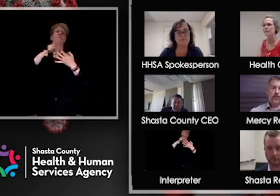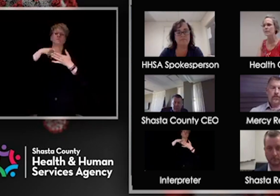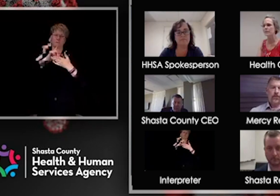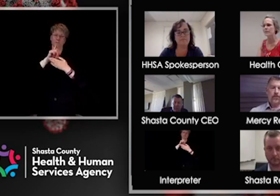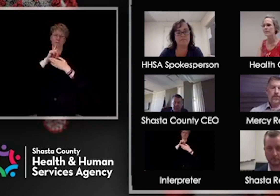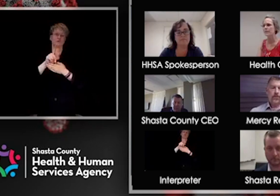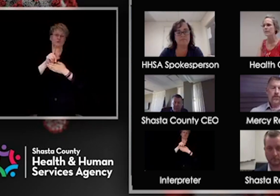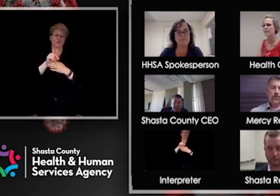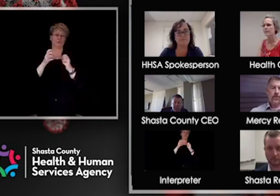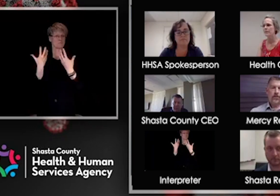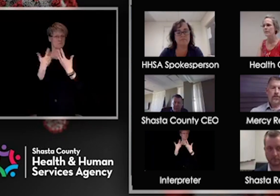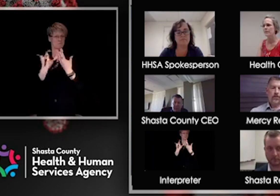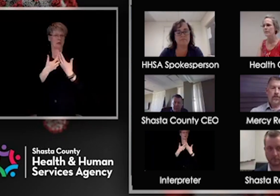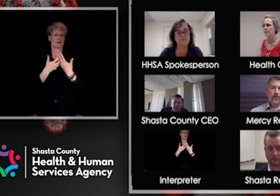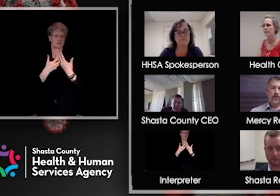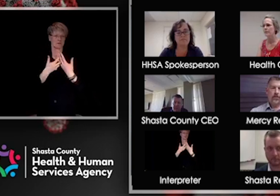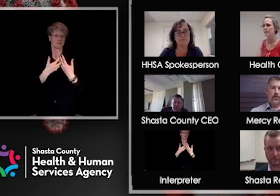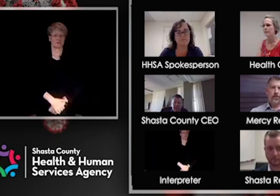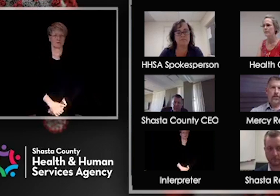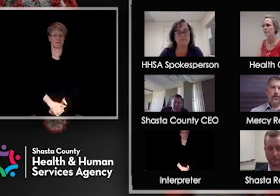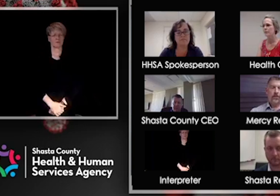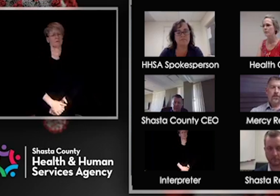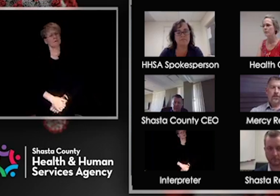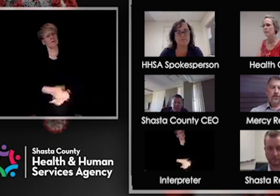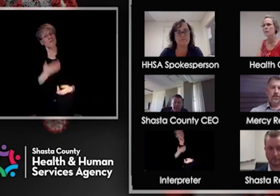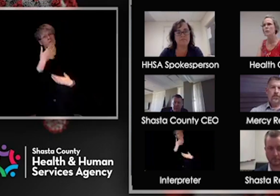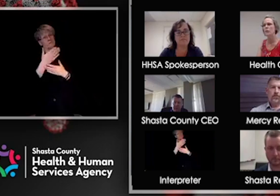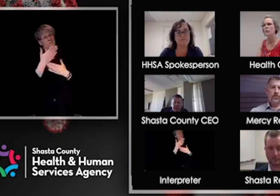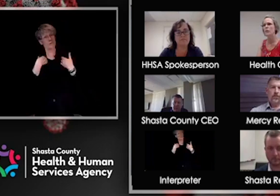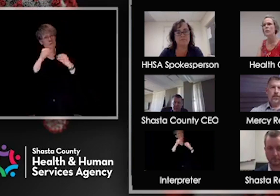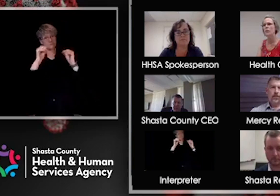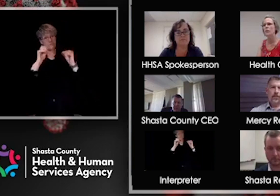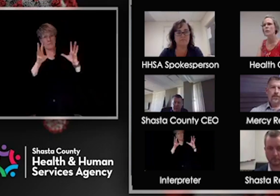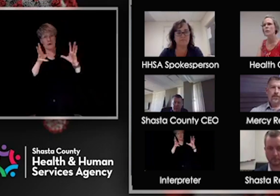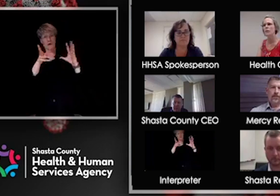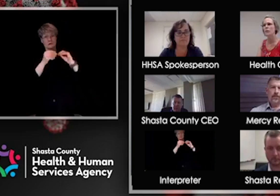Thank you. Is there a magic number that would push us into level four? A magic number of